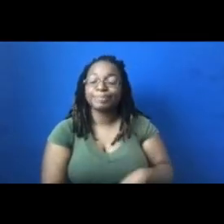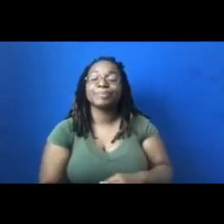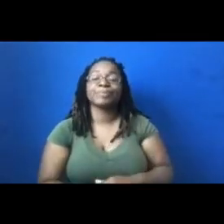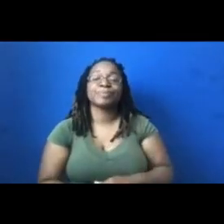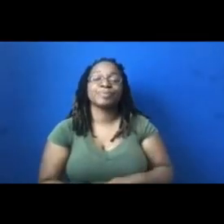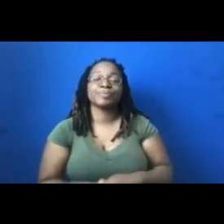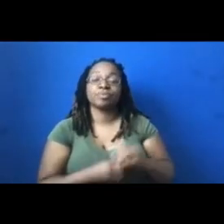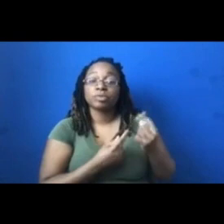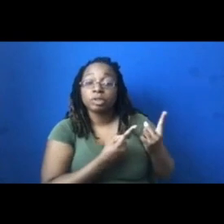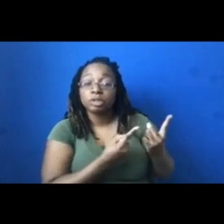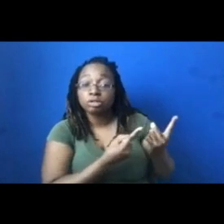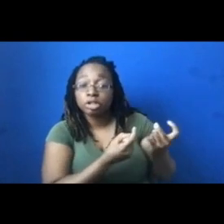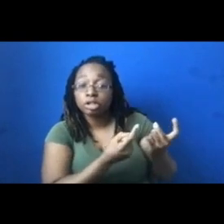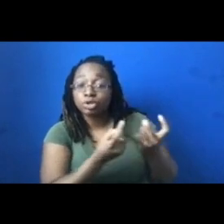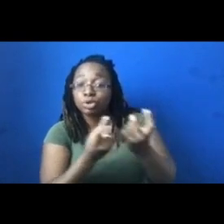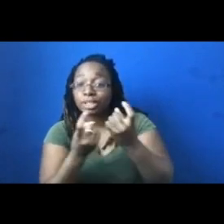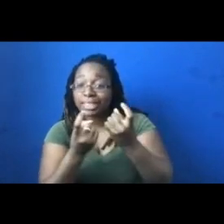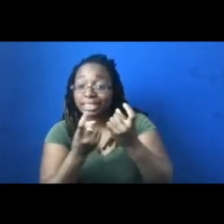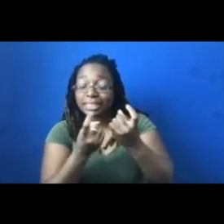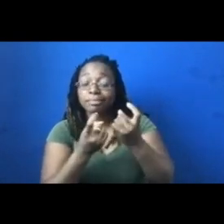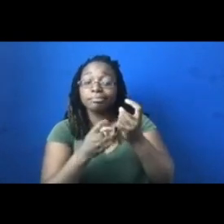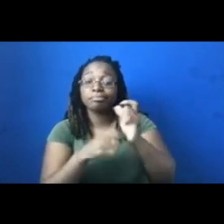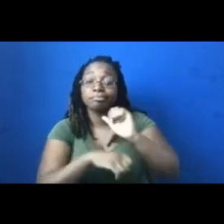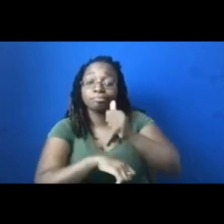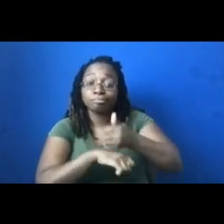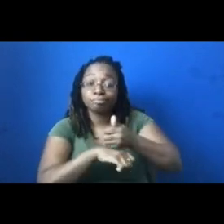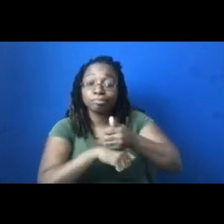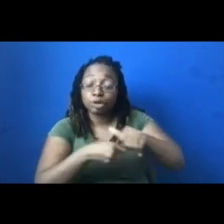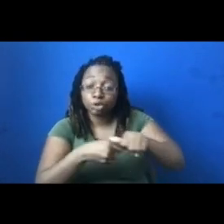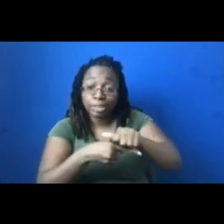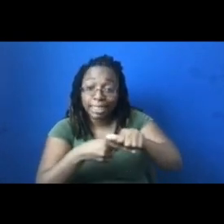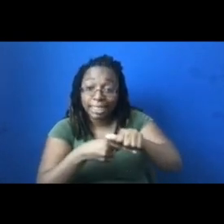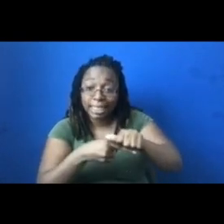training, but placement of workers in those good jobs is an